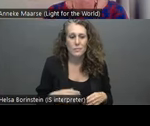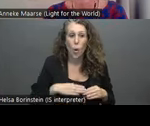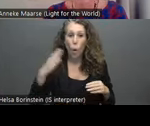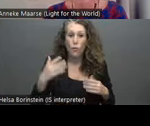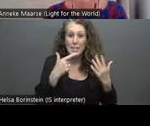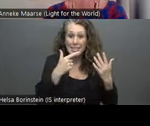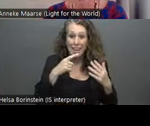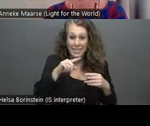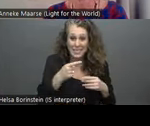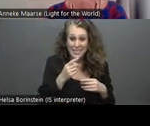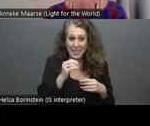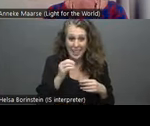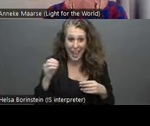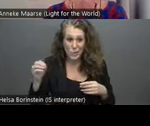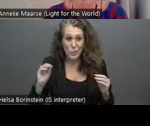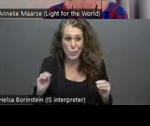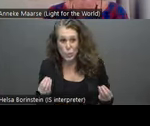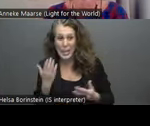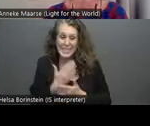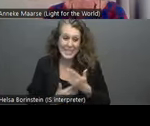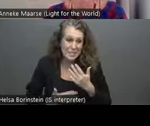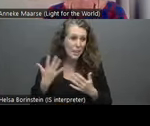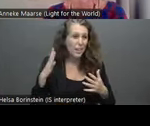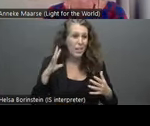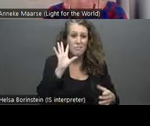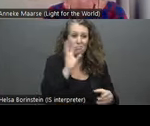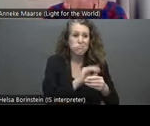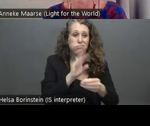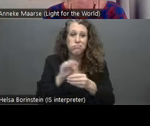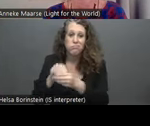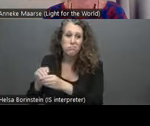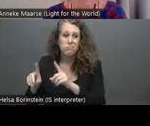included in all kinds of us employment and livelihood programs that are ongoing